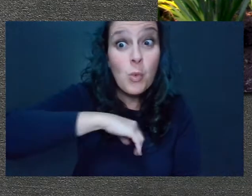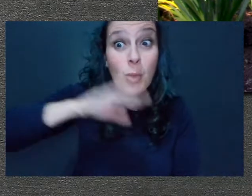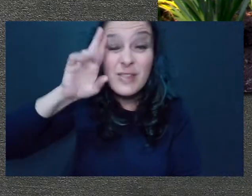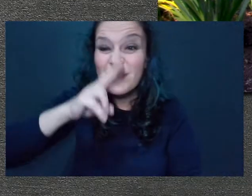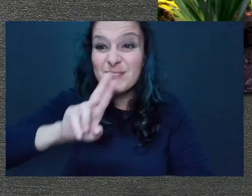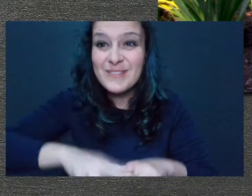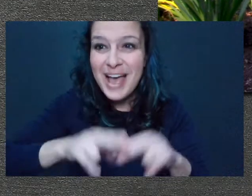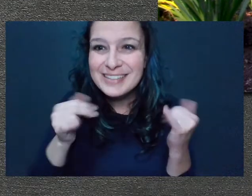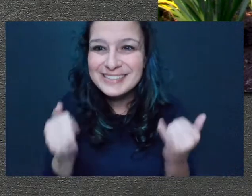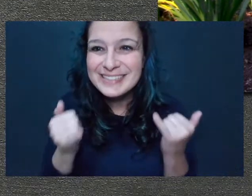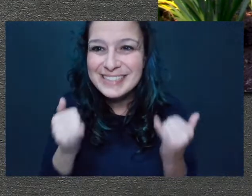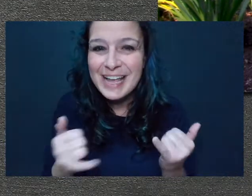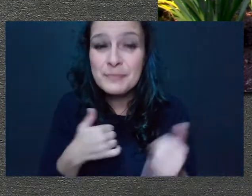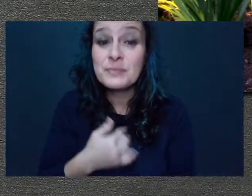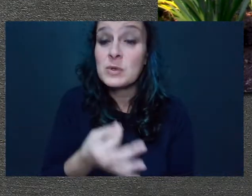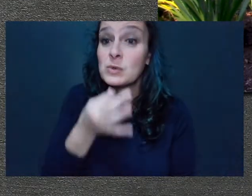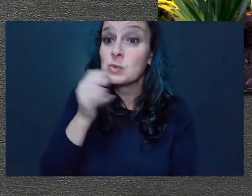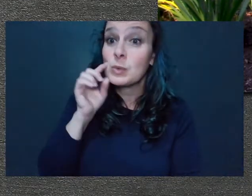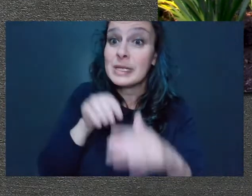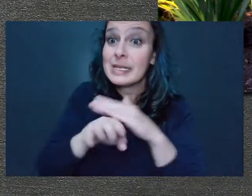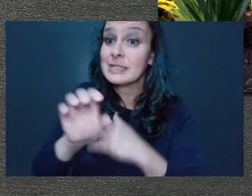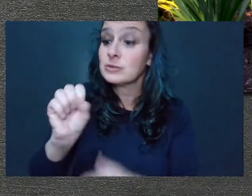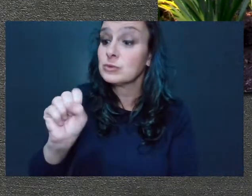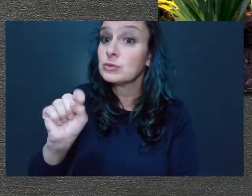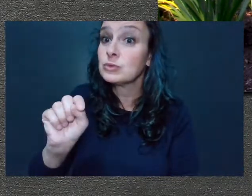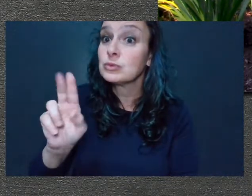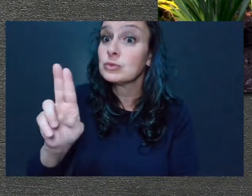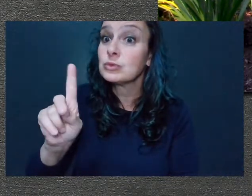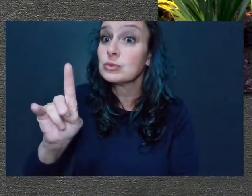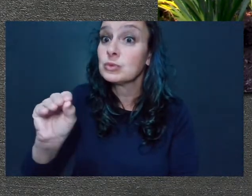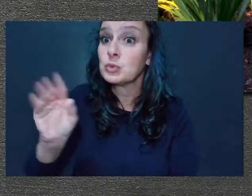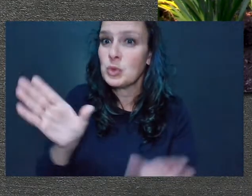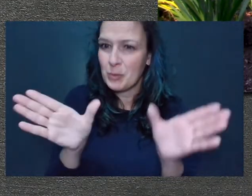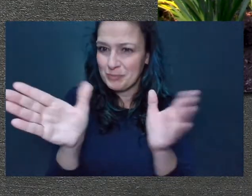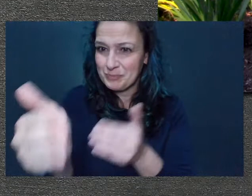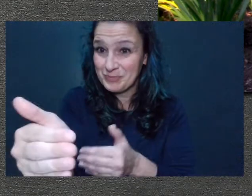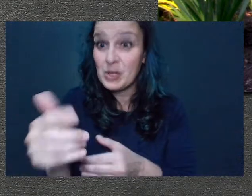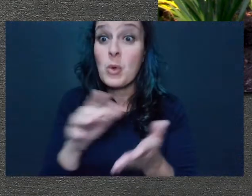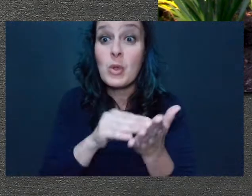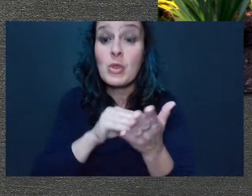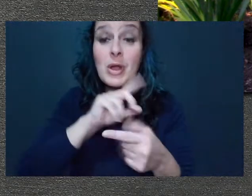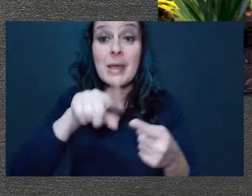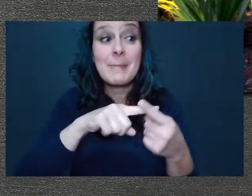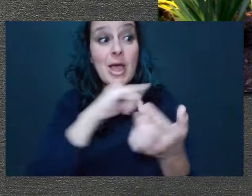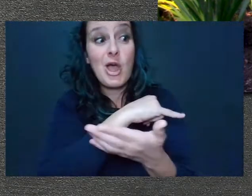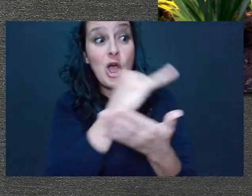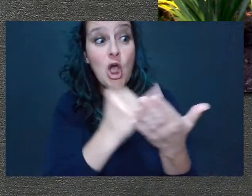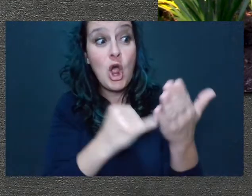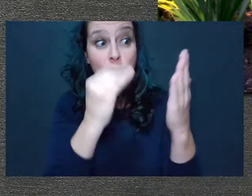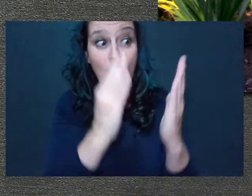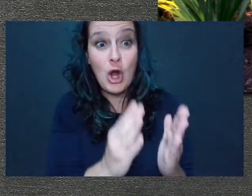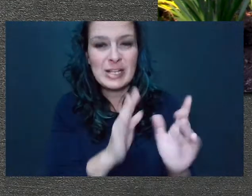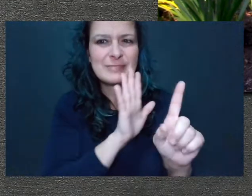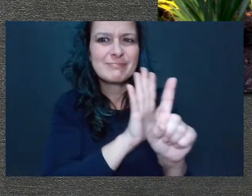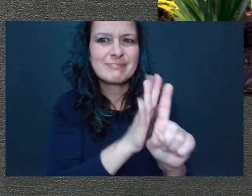We're gonna go into the studio in a few minutes. We're gonna learn about our artist. We're gonna see the artwork she liked to create.